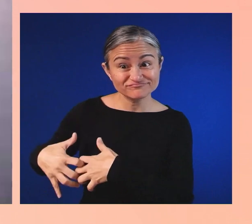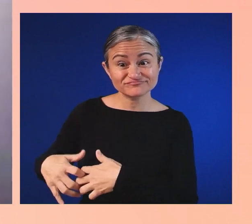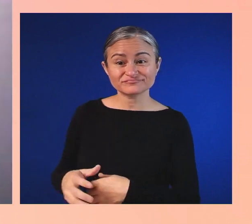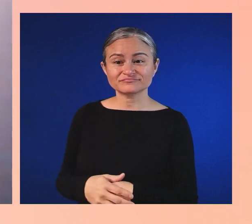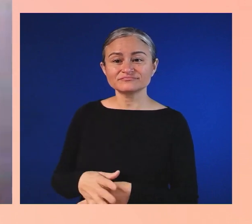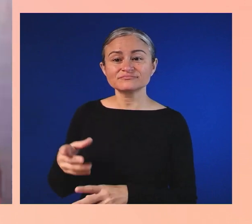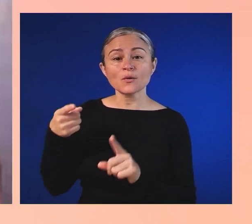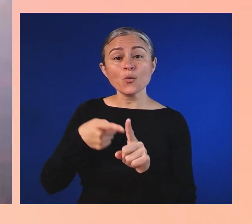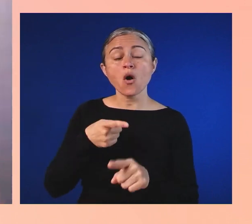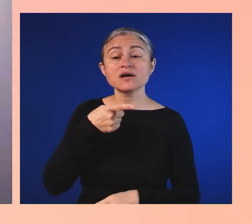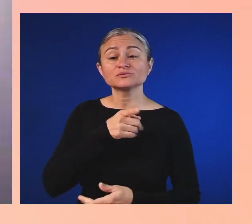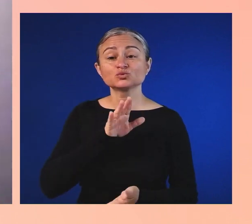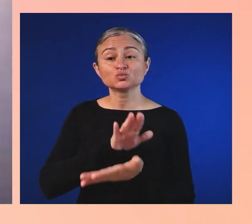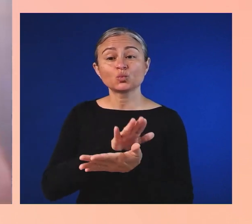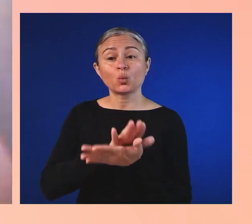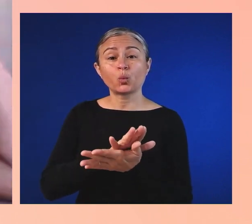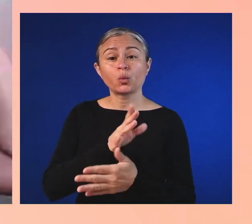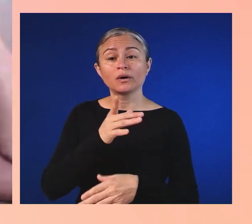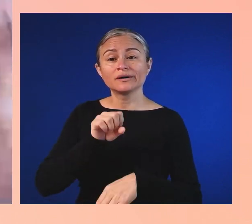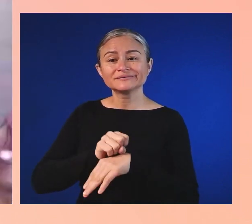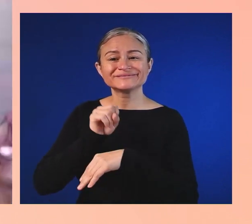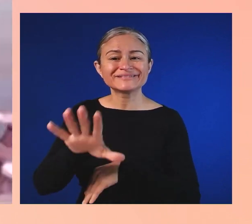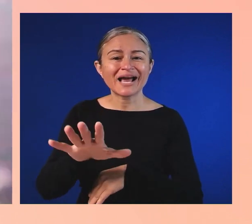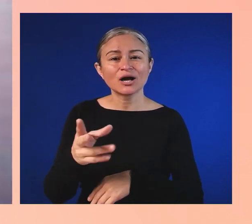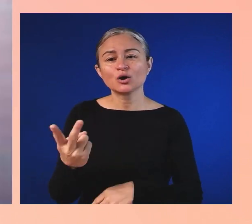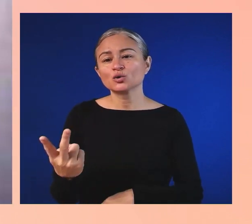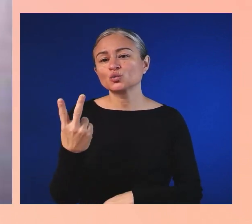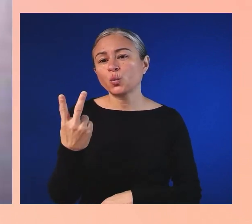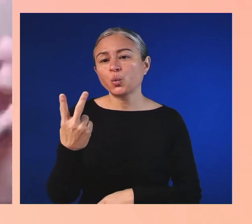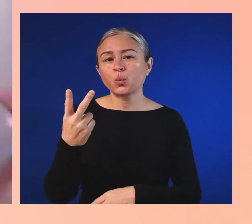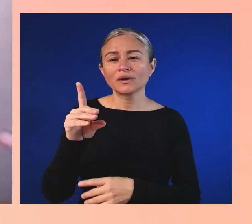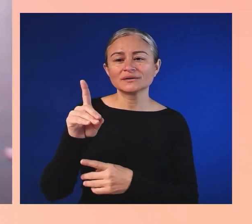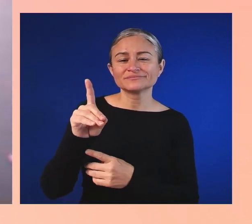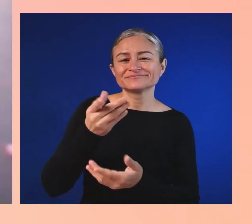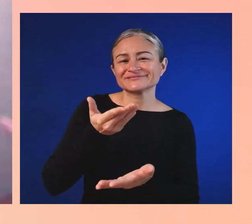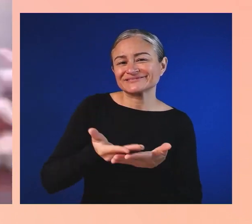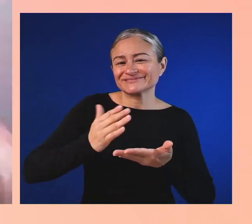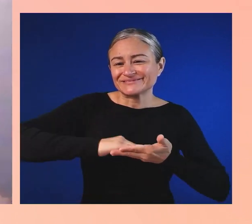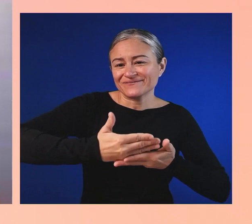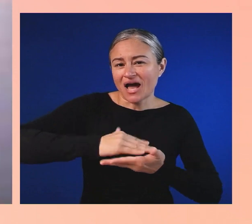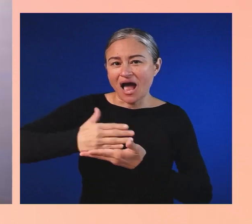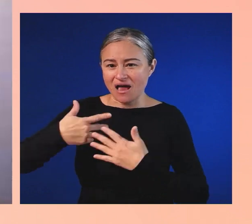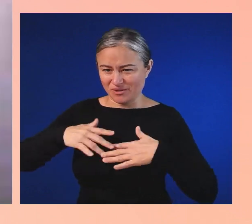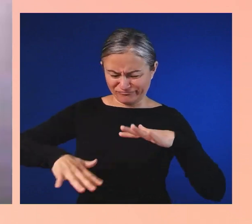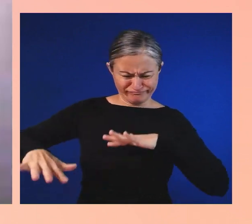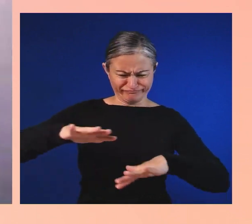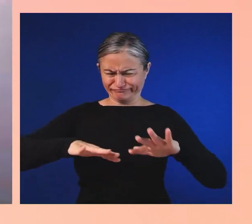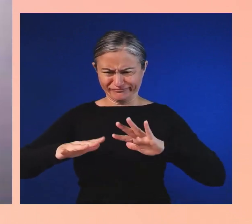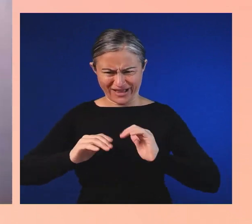because they were losing track on who had what device, what was sent out to one kid wasn't